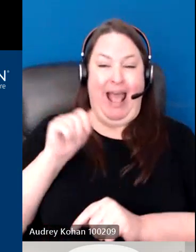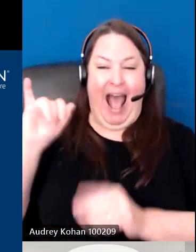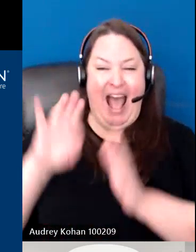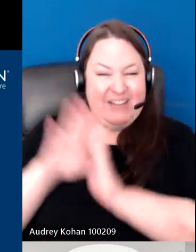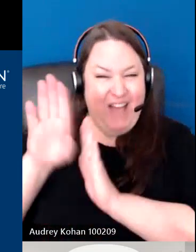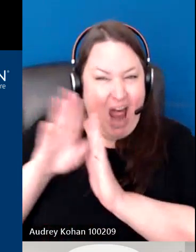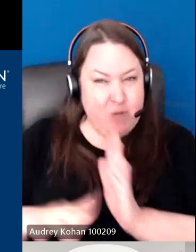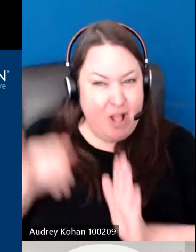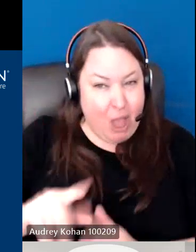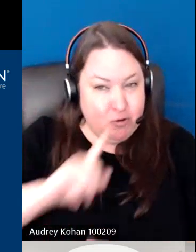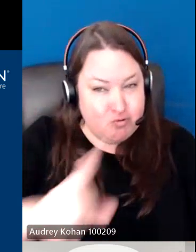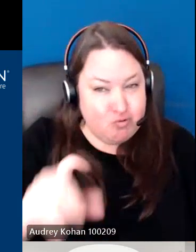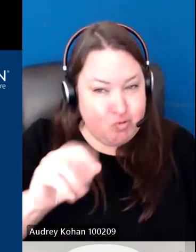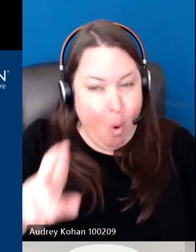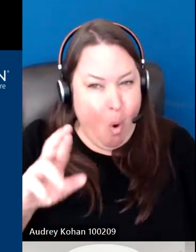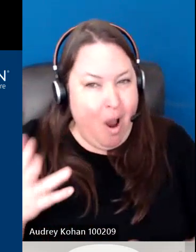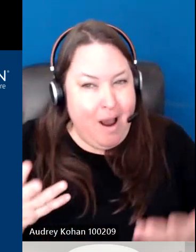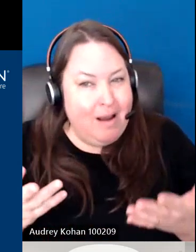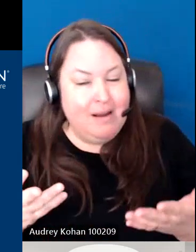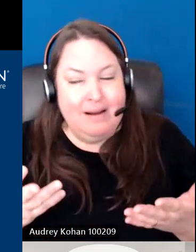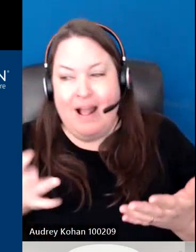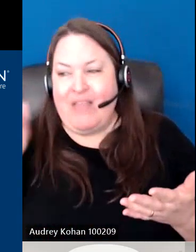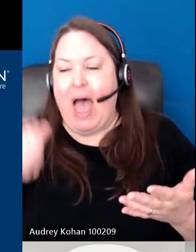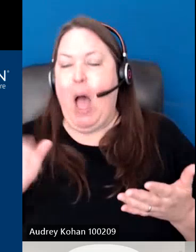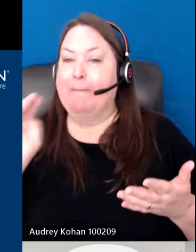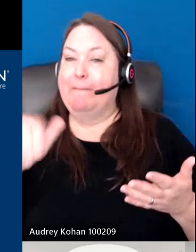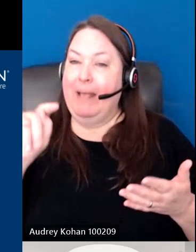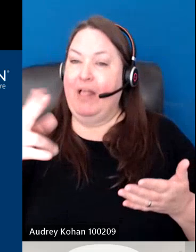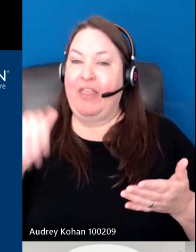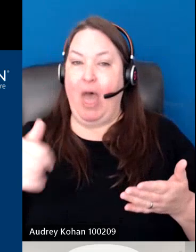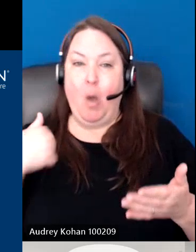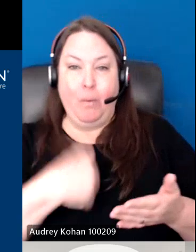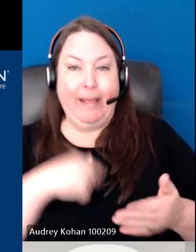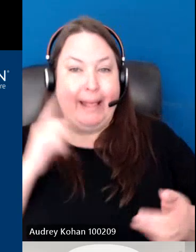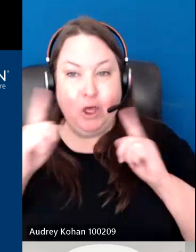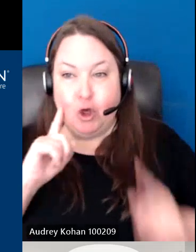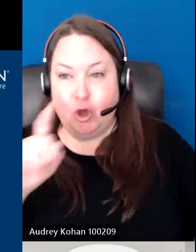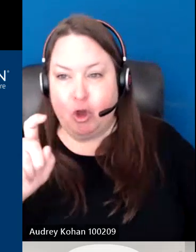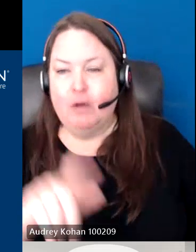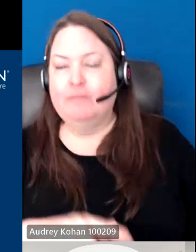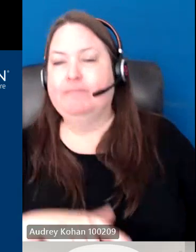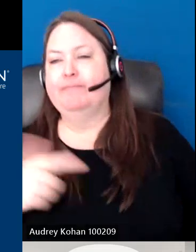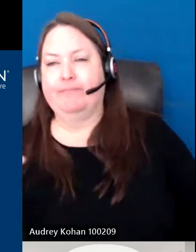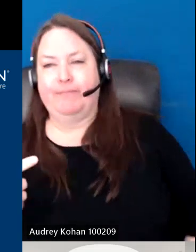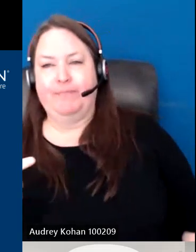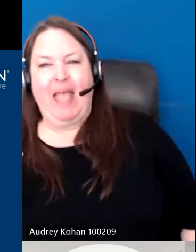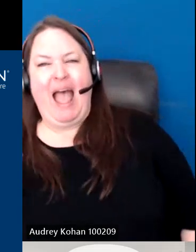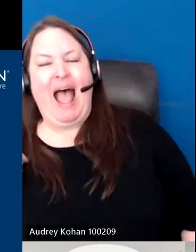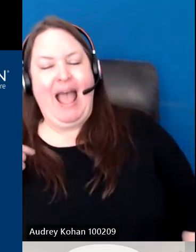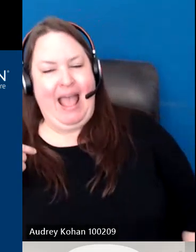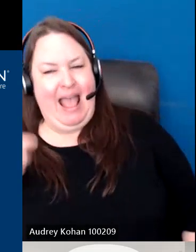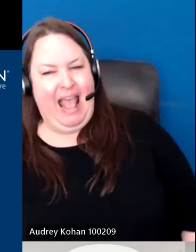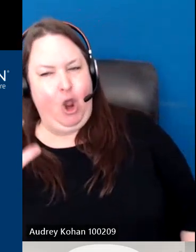true or is that just a a myth that we're hearing I think um it remains to be seen